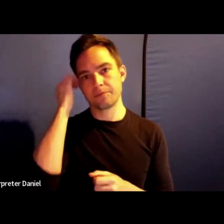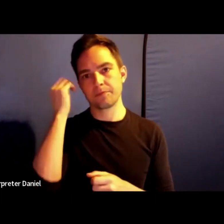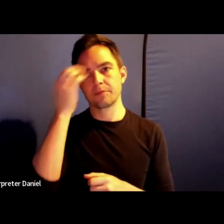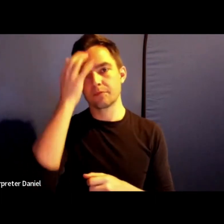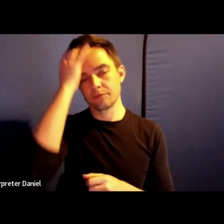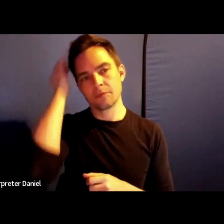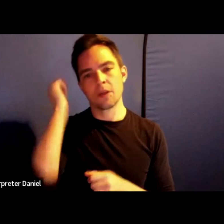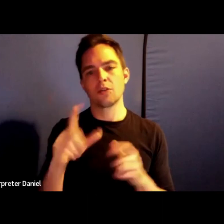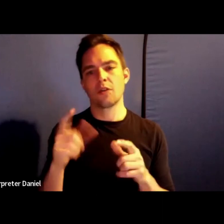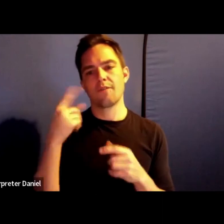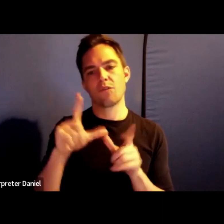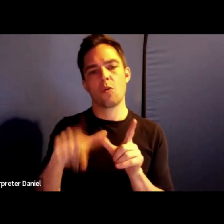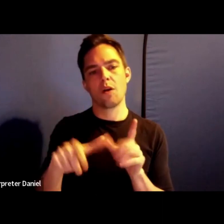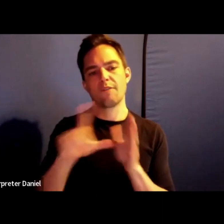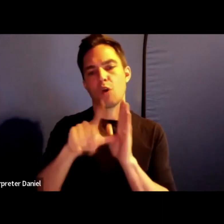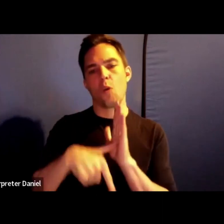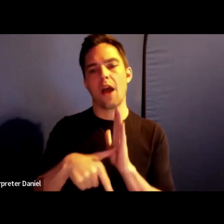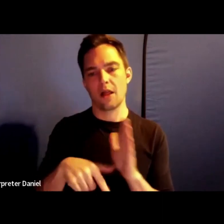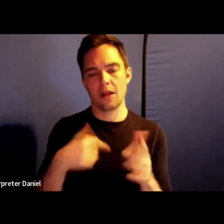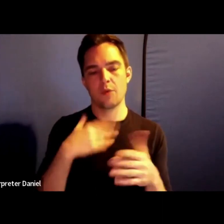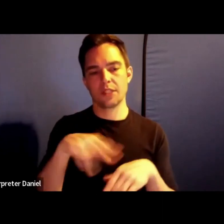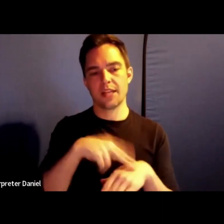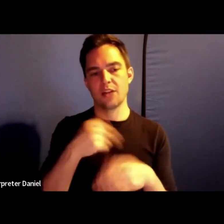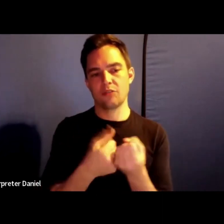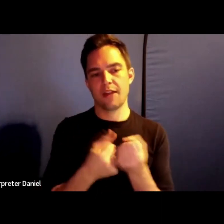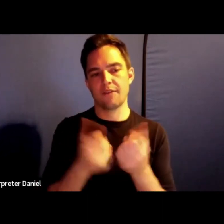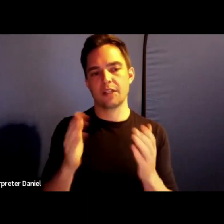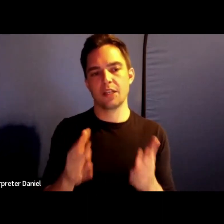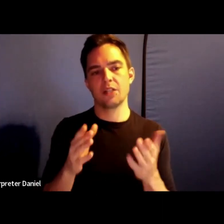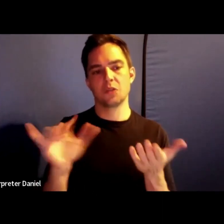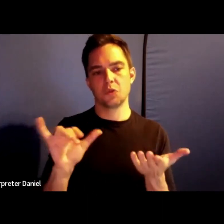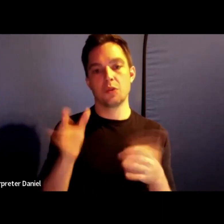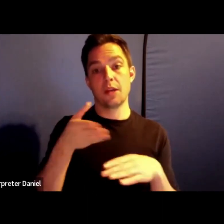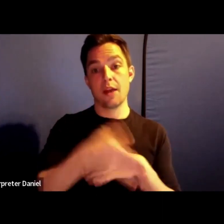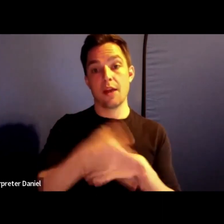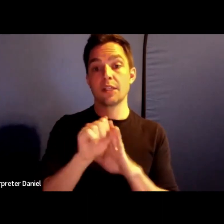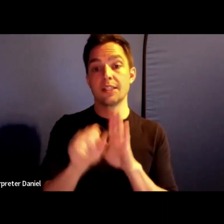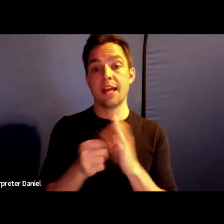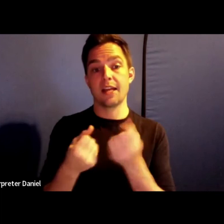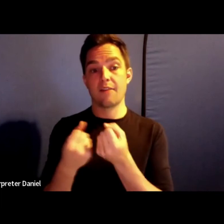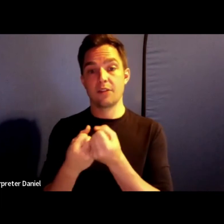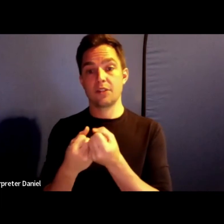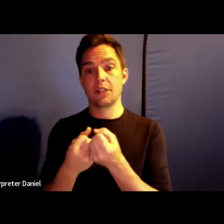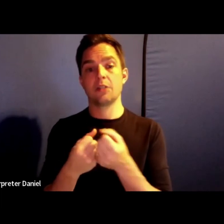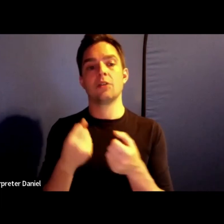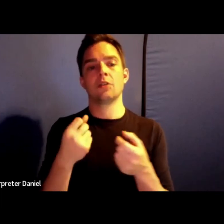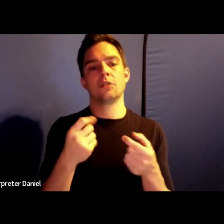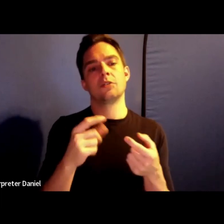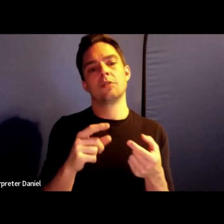while I was a national advocate to after the state advocacy, the woman that was helping set that